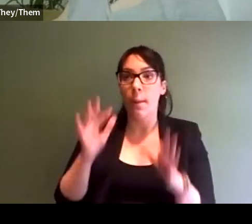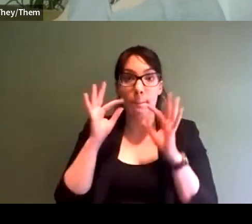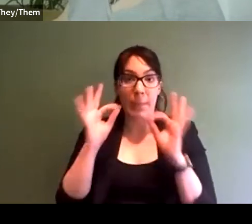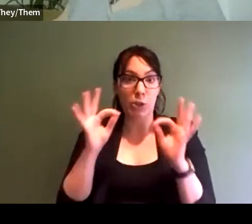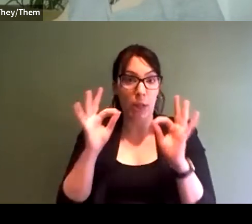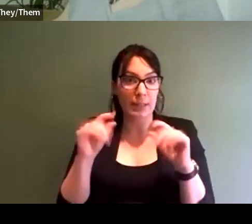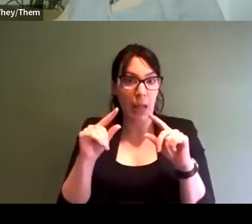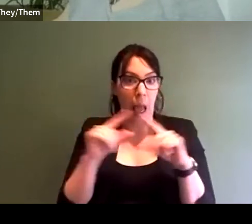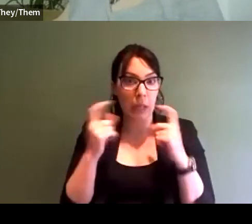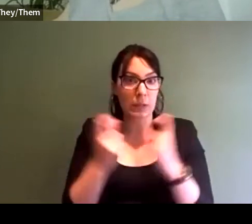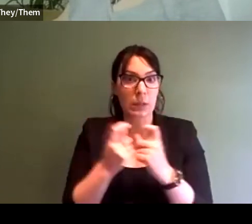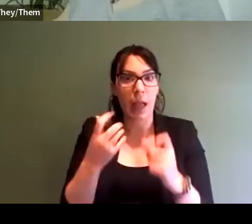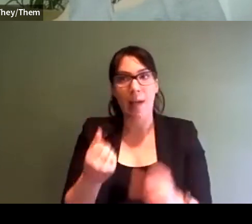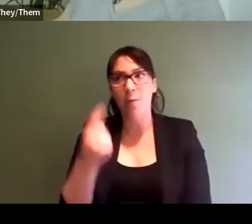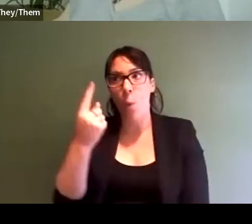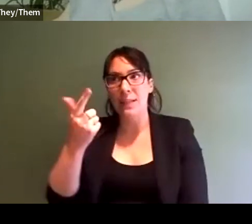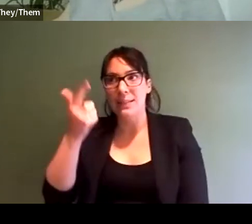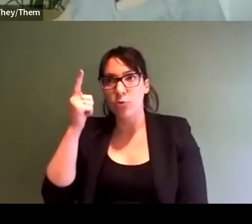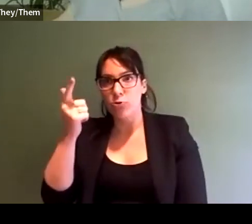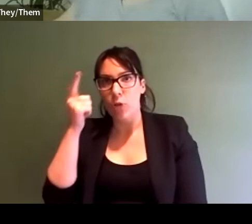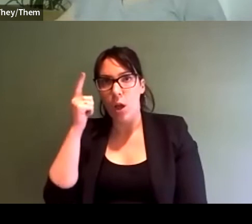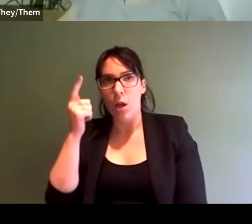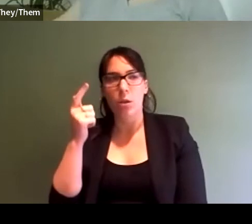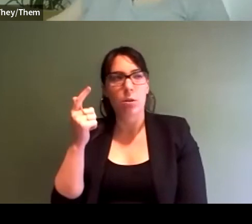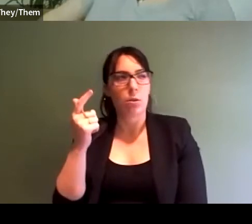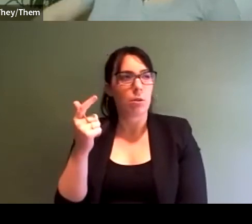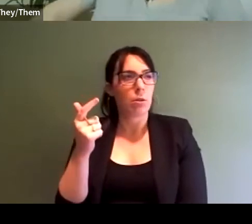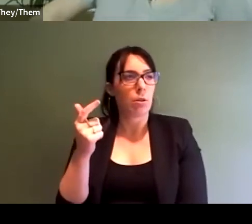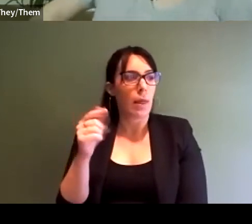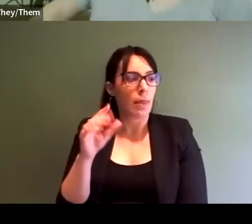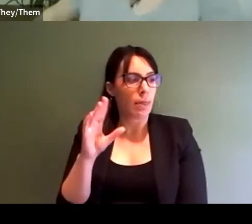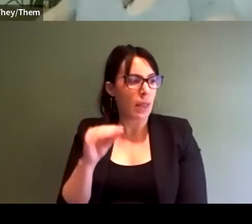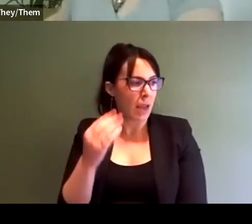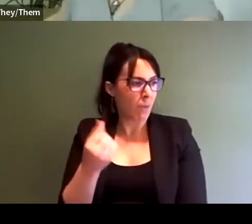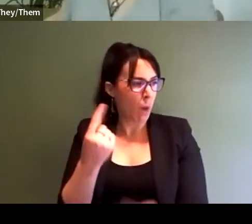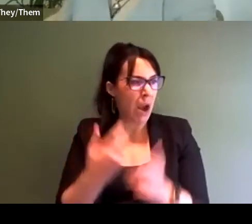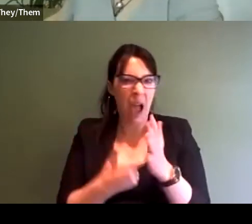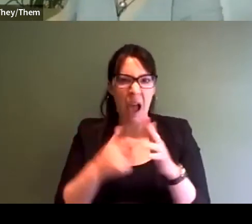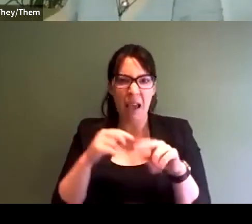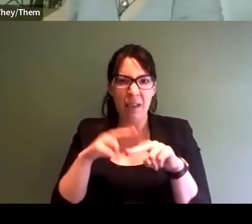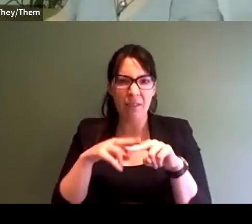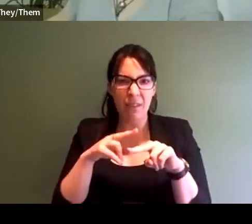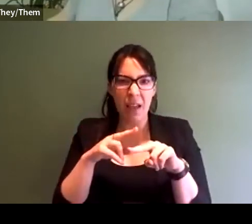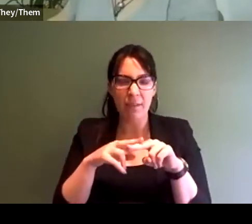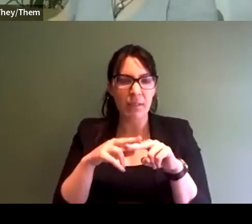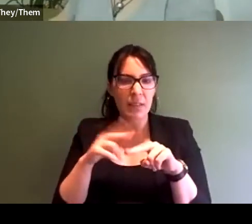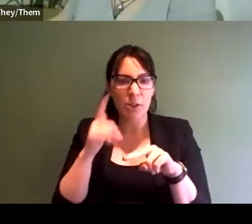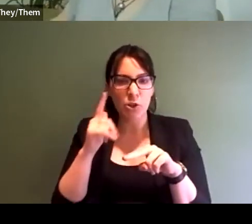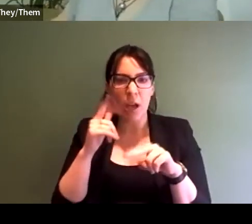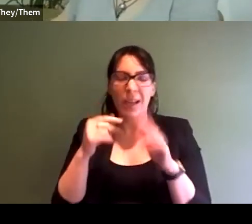You had a teacher, I can't remember what that stands for leave us like release time or something else and that was it.